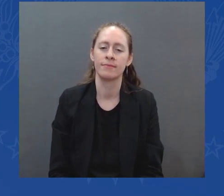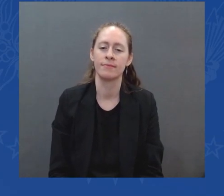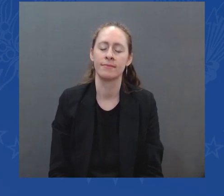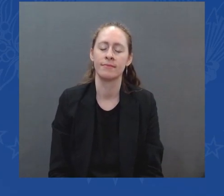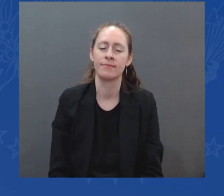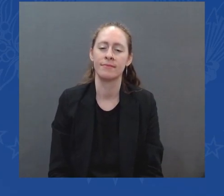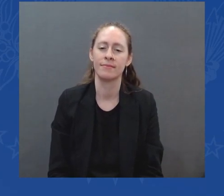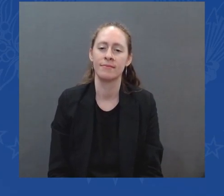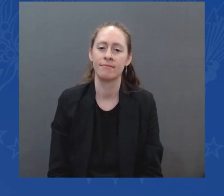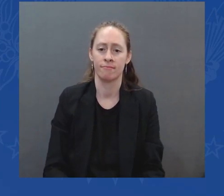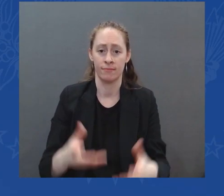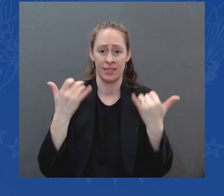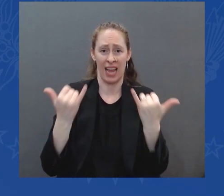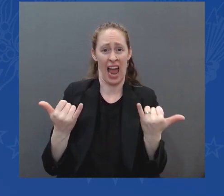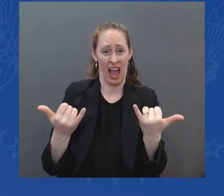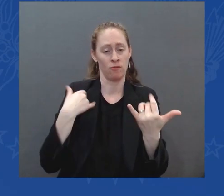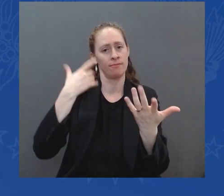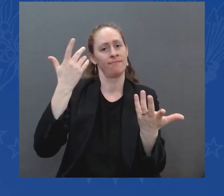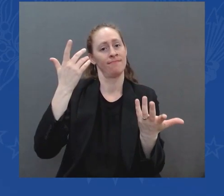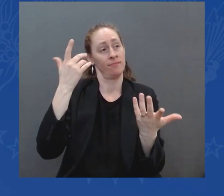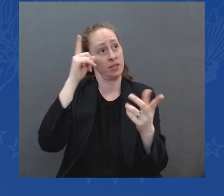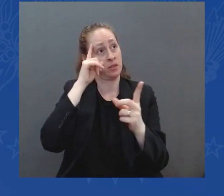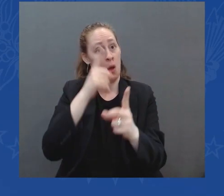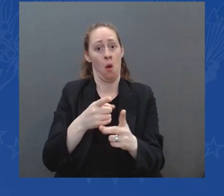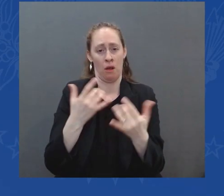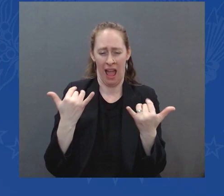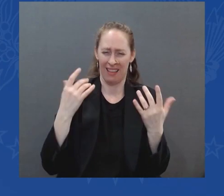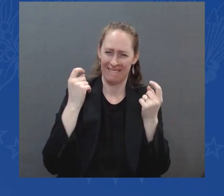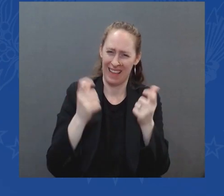we can free ourselves from our dependence on imported oil from across the world.